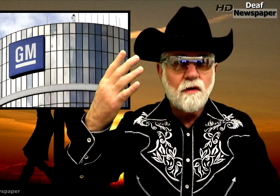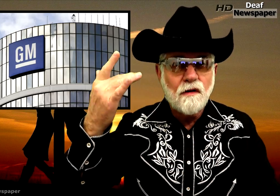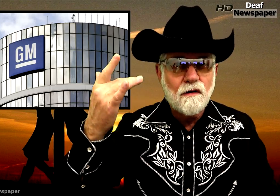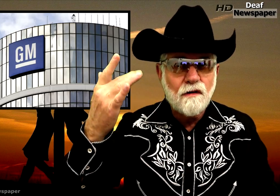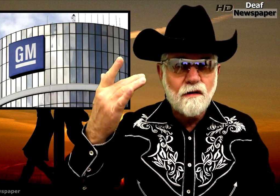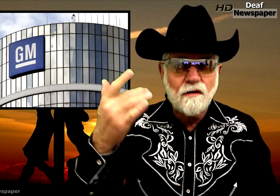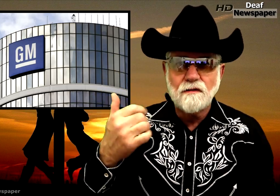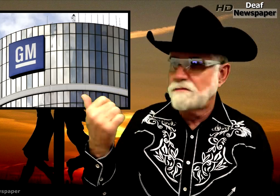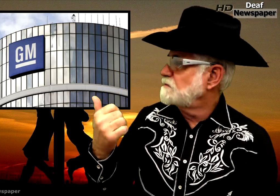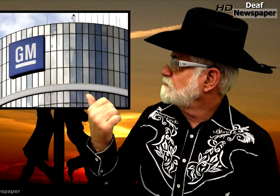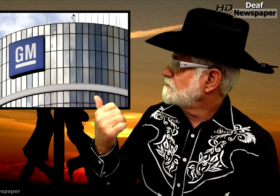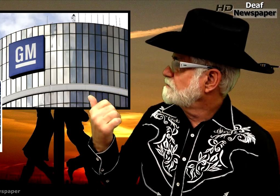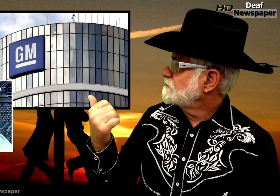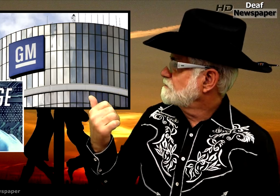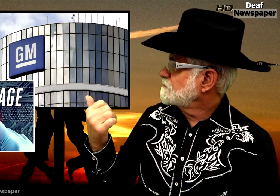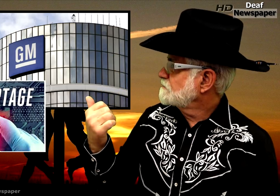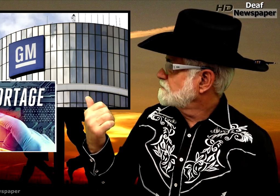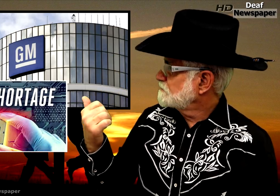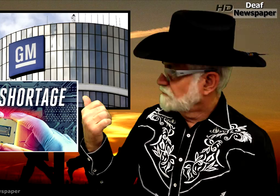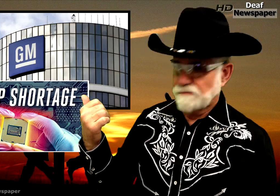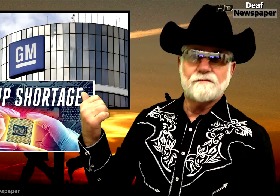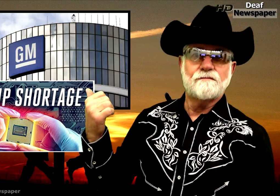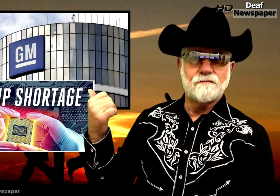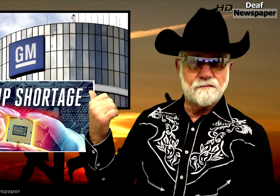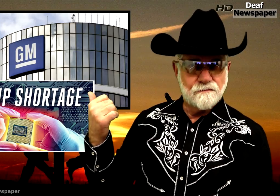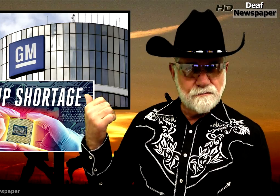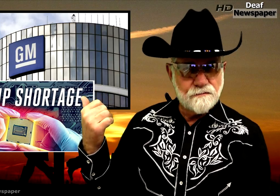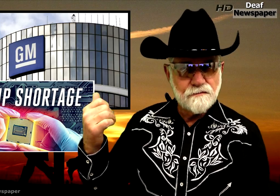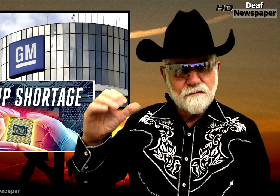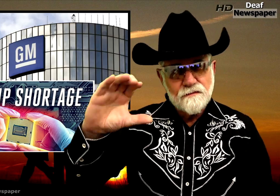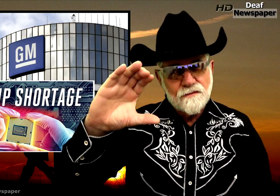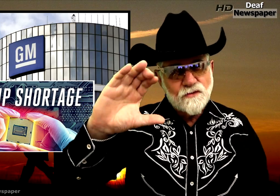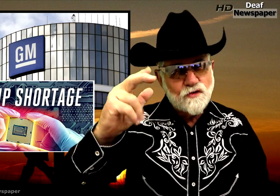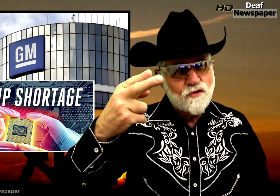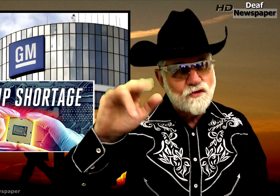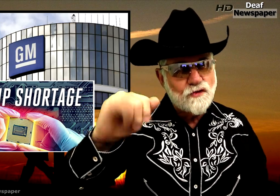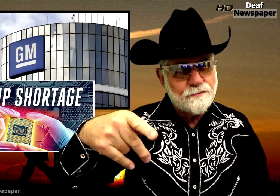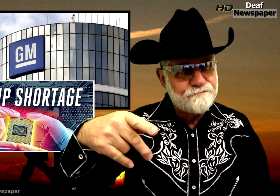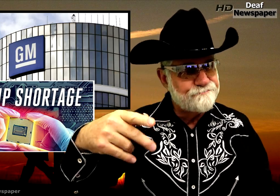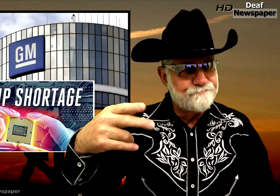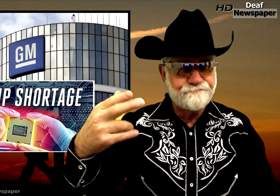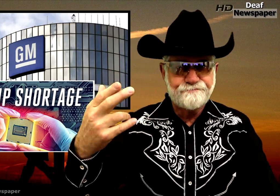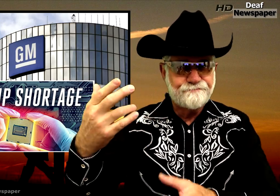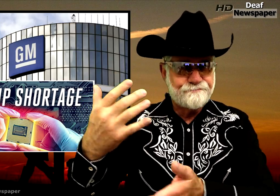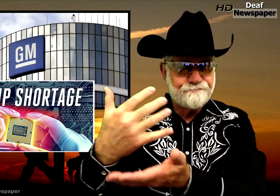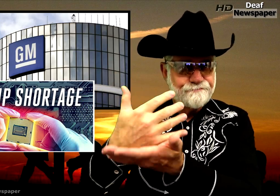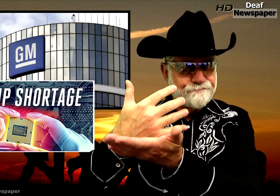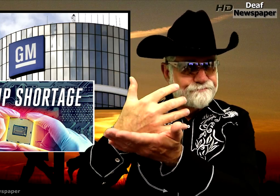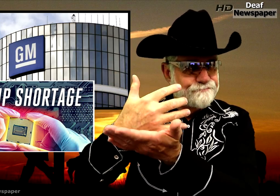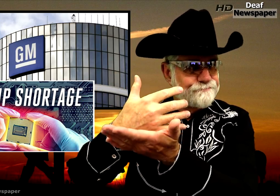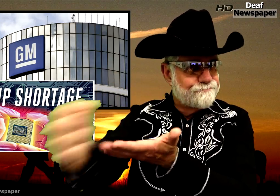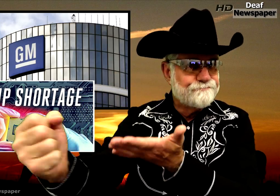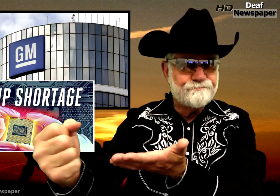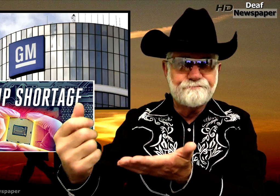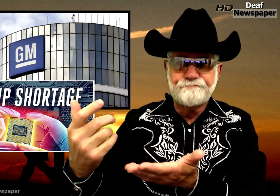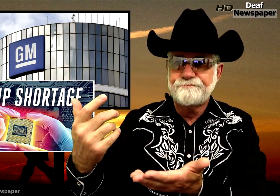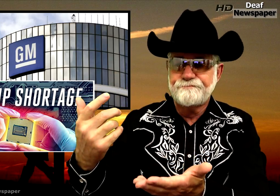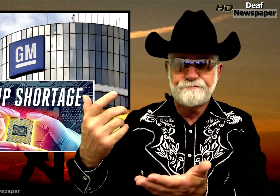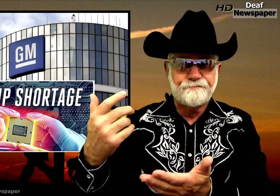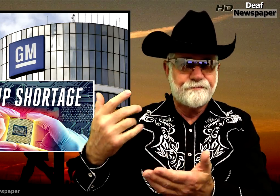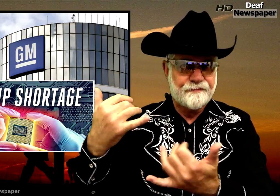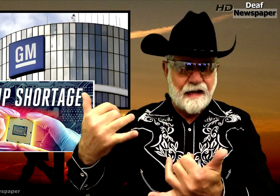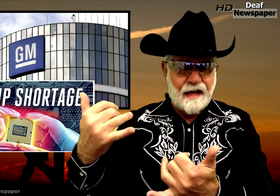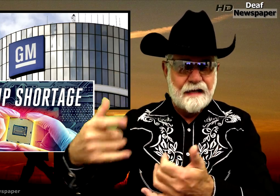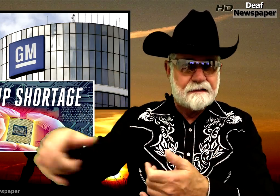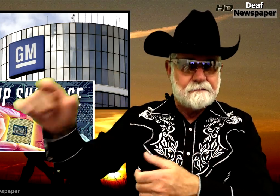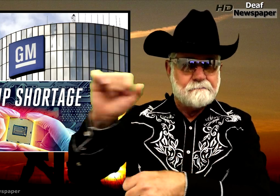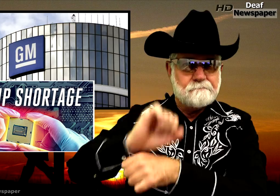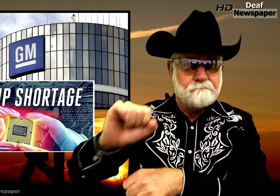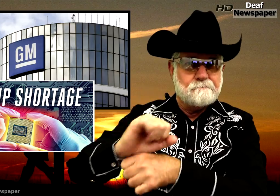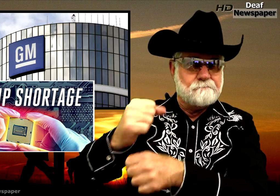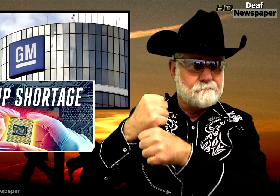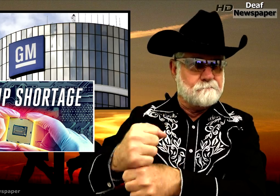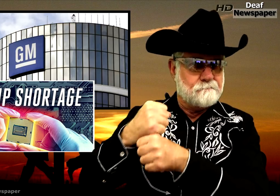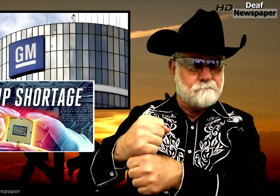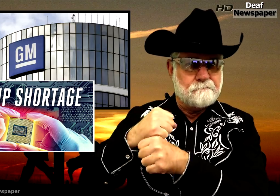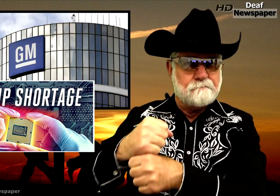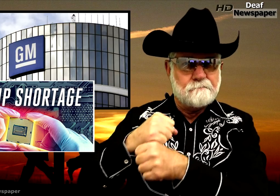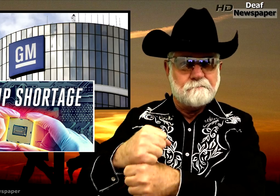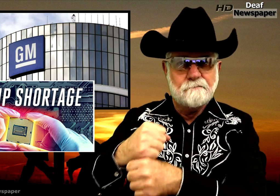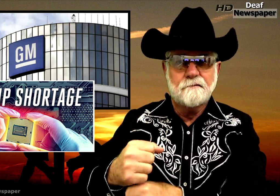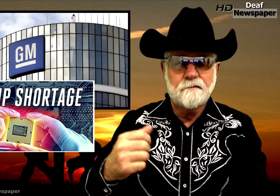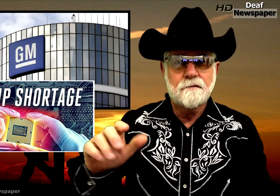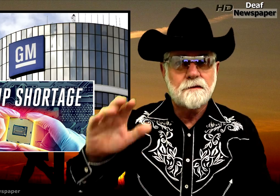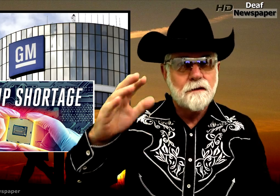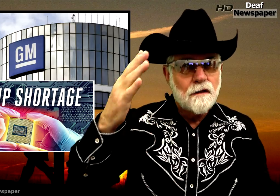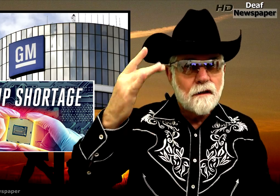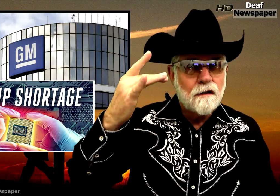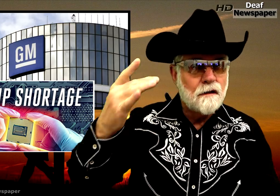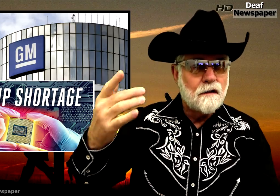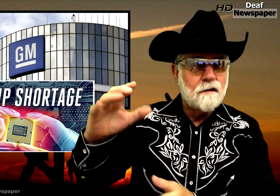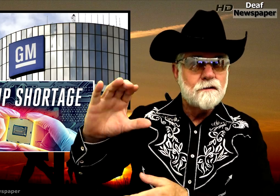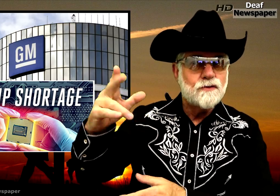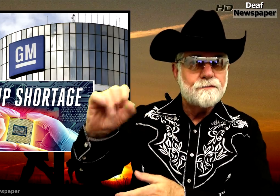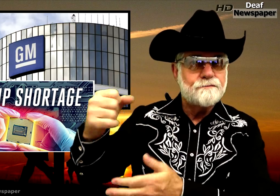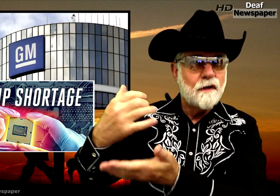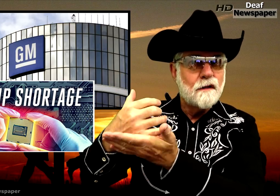Computer Chip shortage. All chips are gone. Workers had to stop working, why?